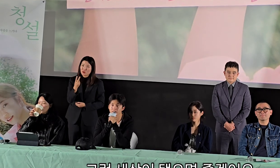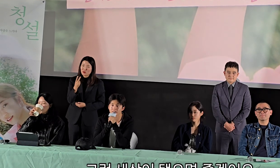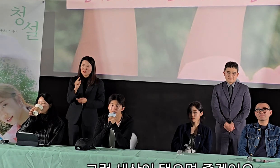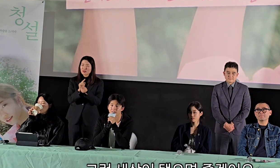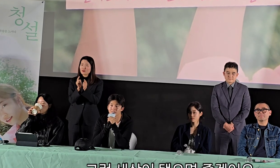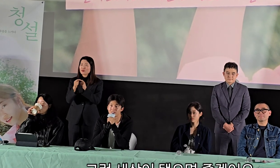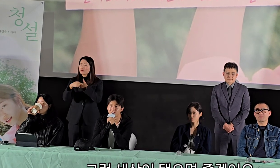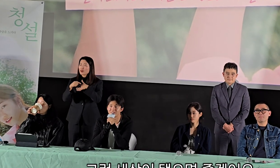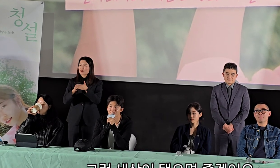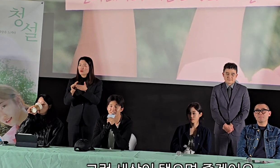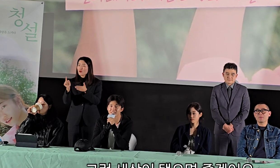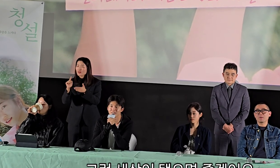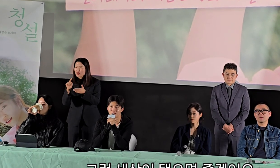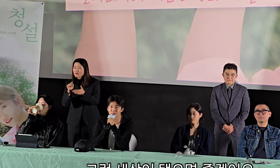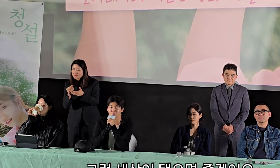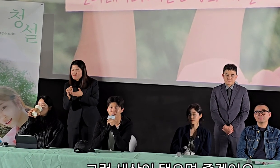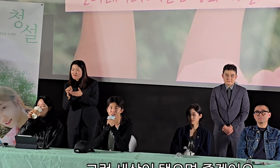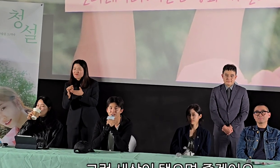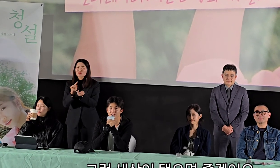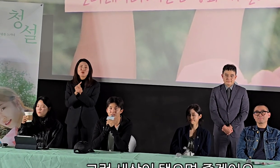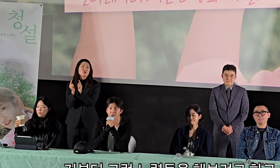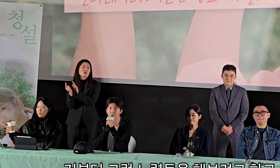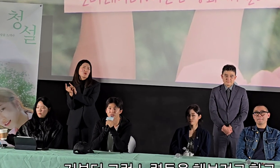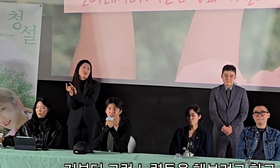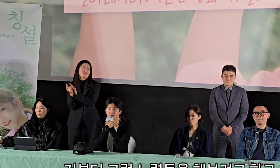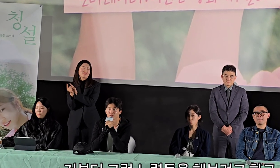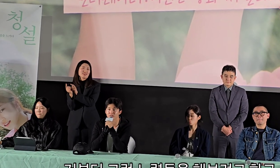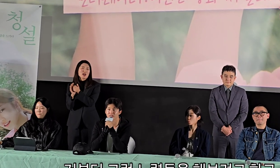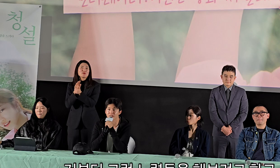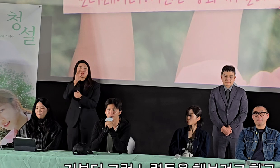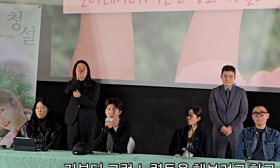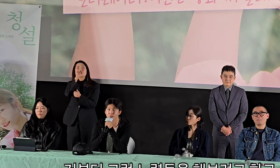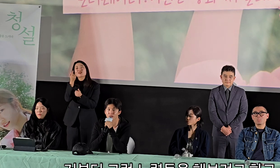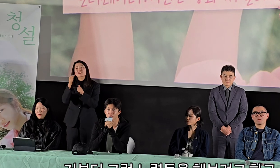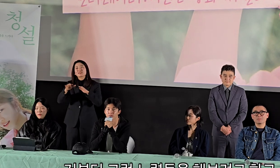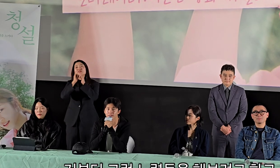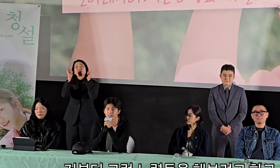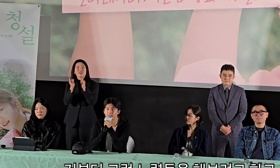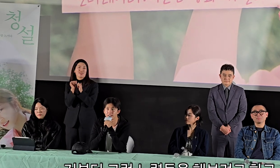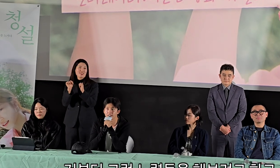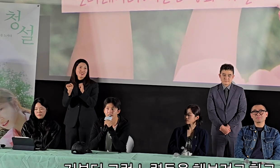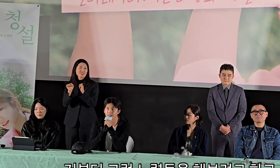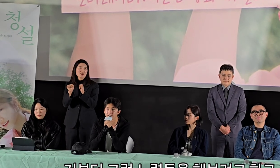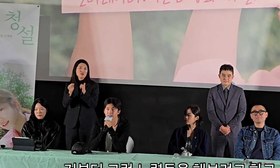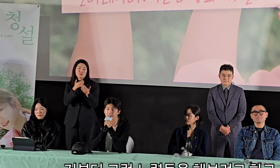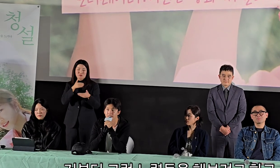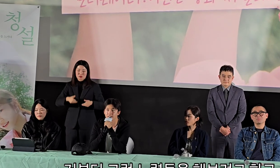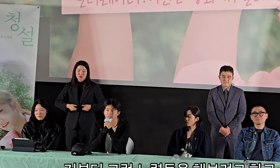I'm going to try to do that myself. I'll receive the energy